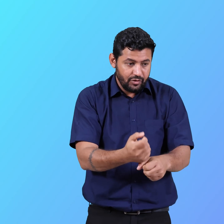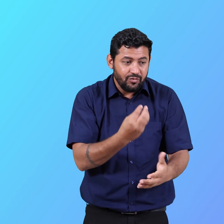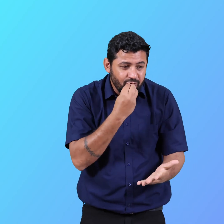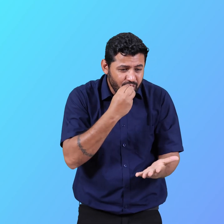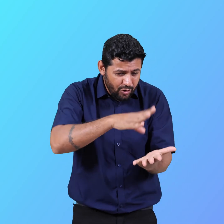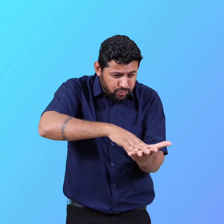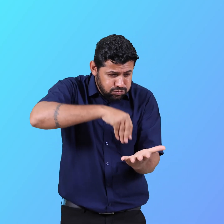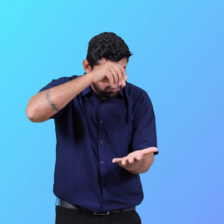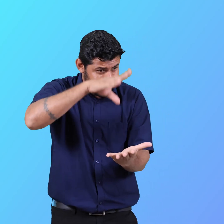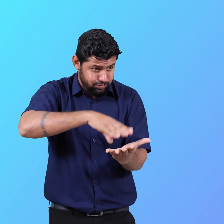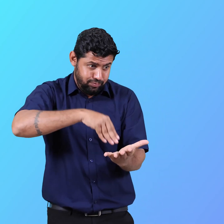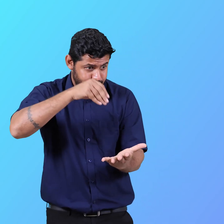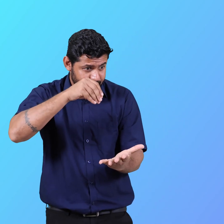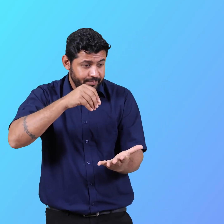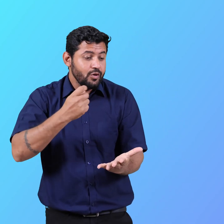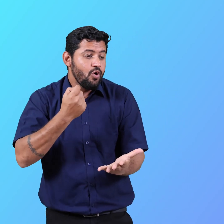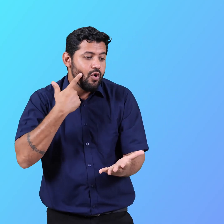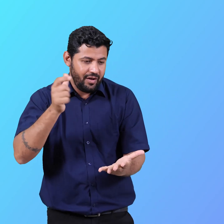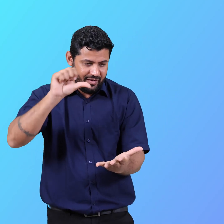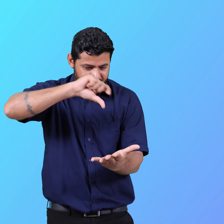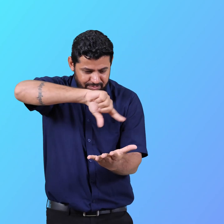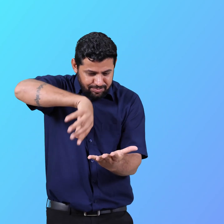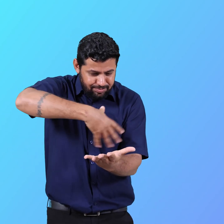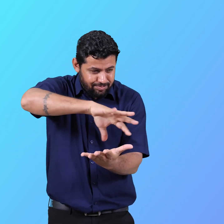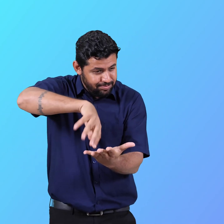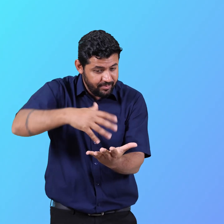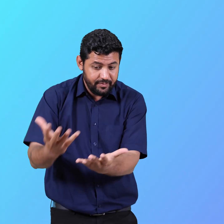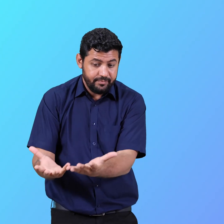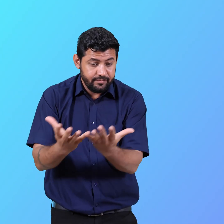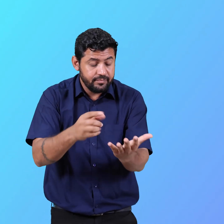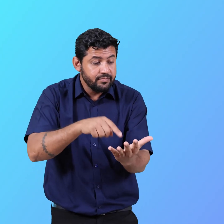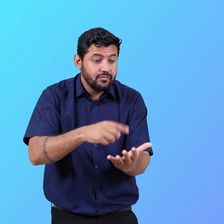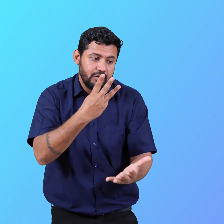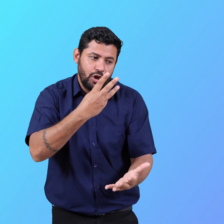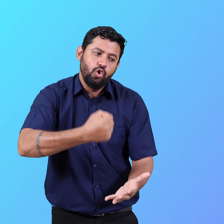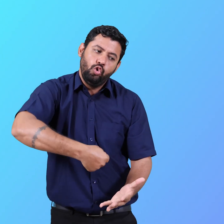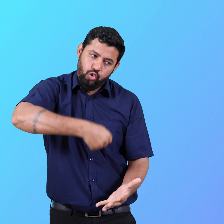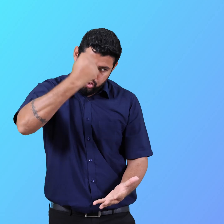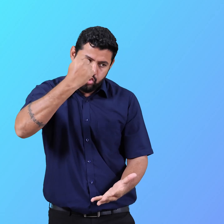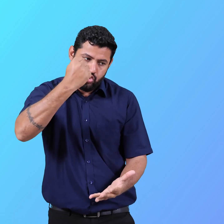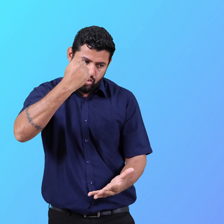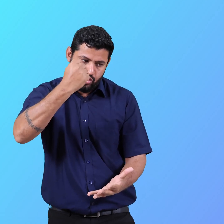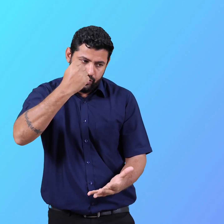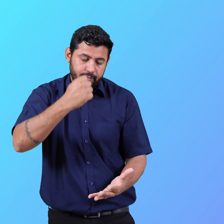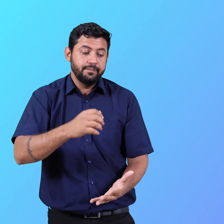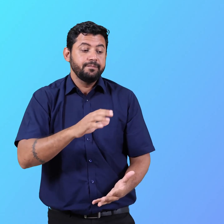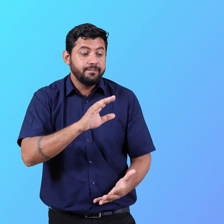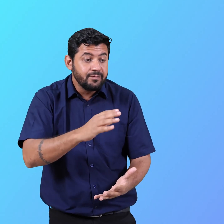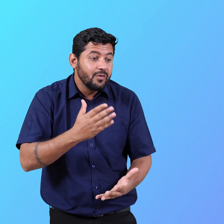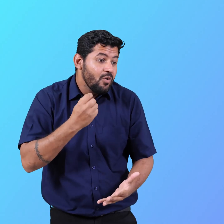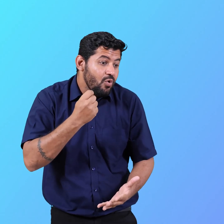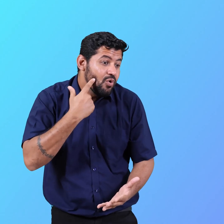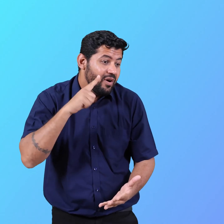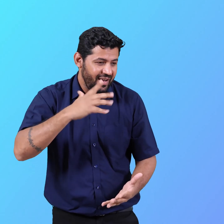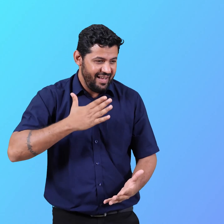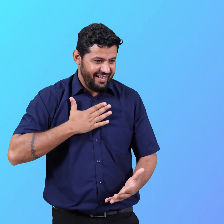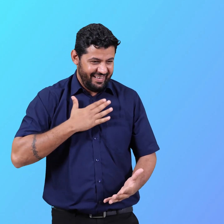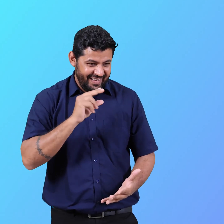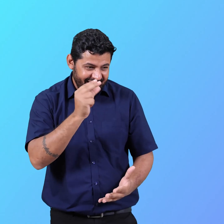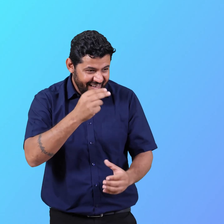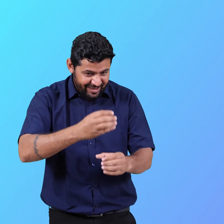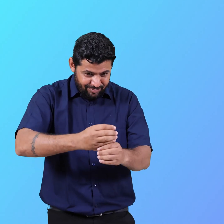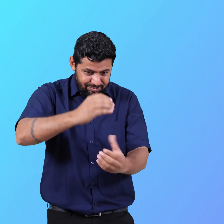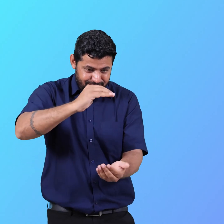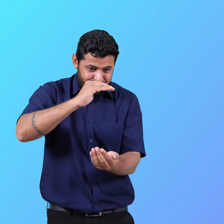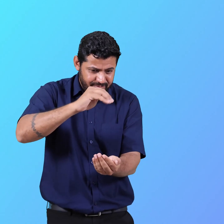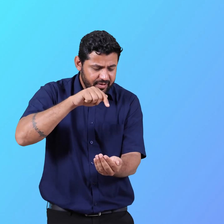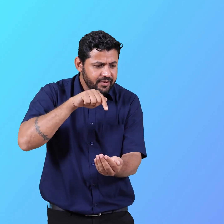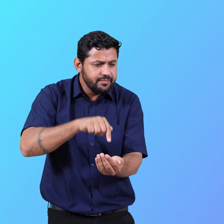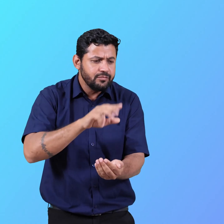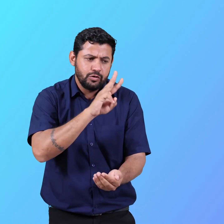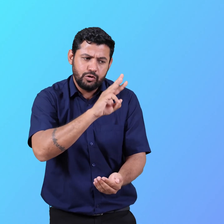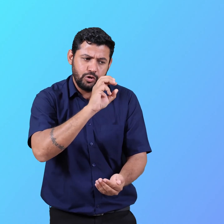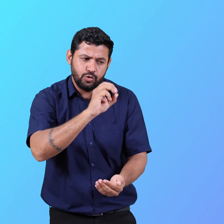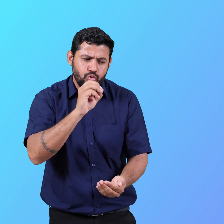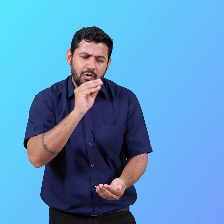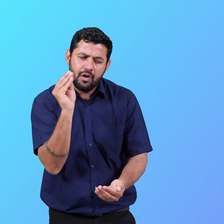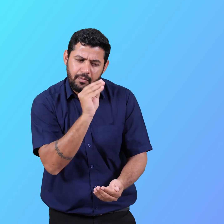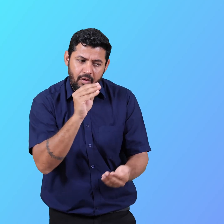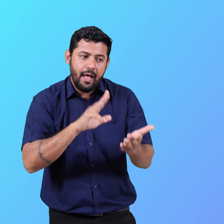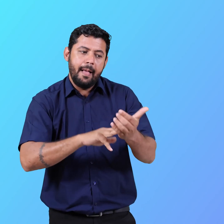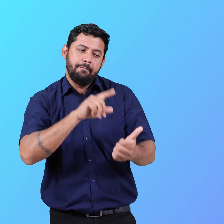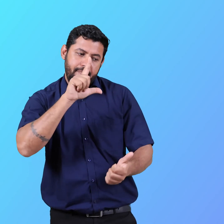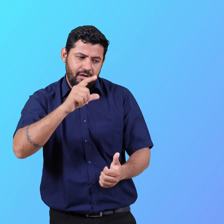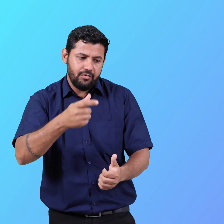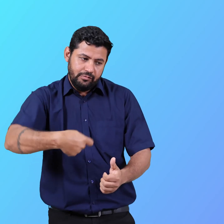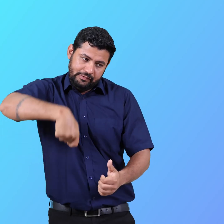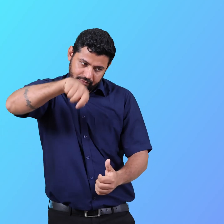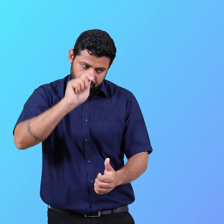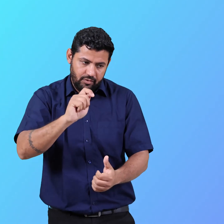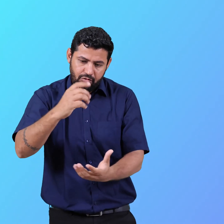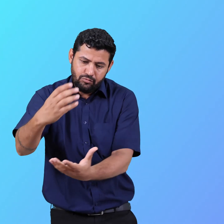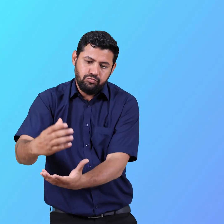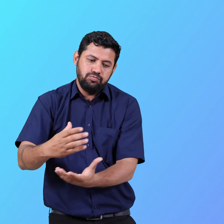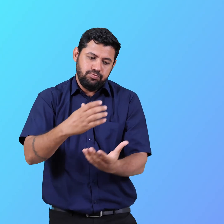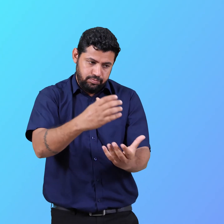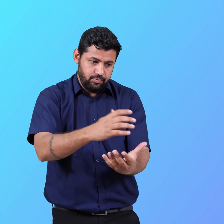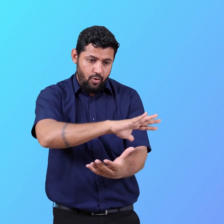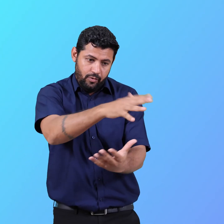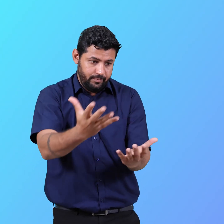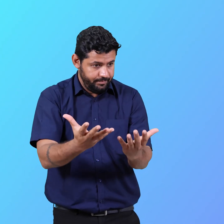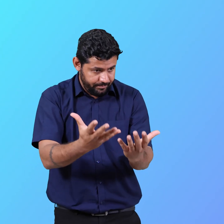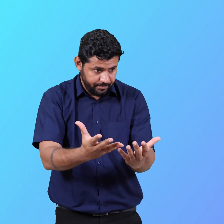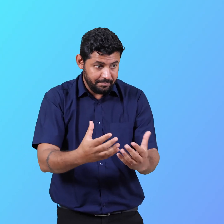They must also take three kilogrammes of fine flour mixed with oil for a grain offering and a third of a litre of olive oil.